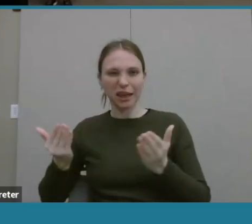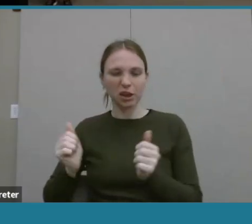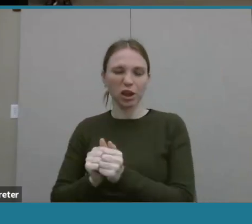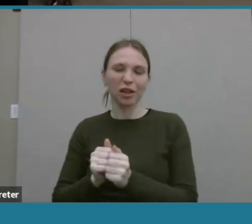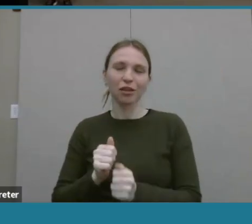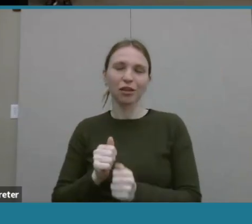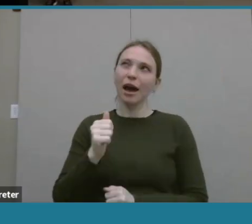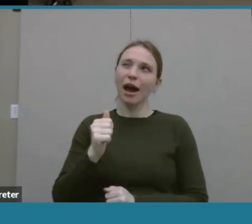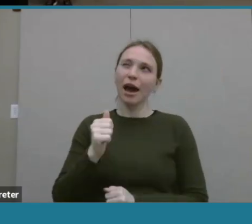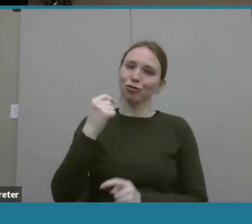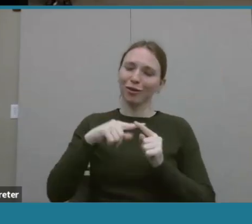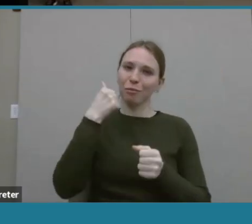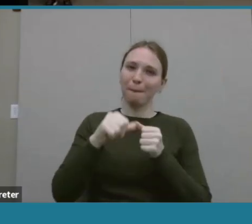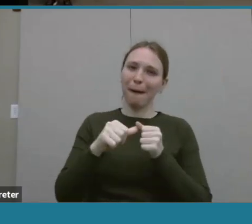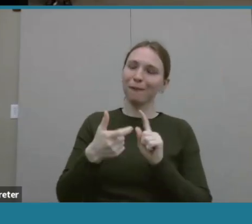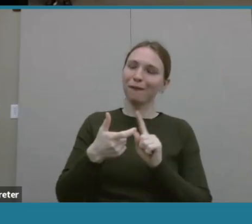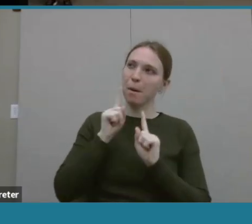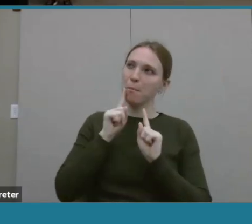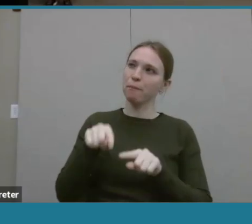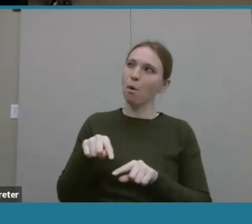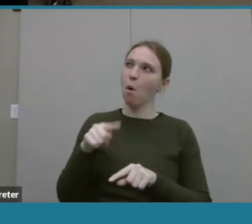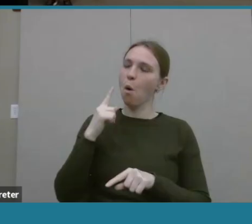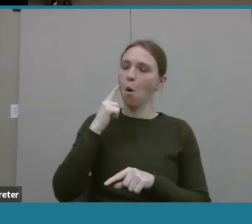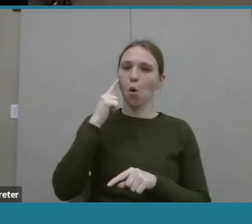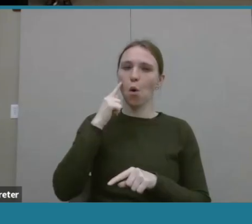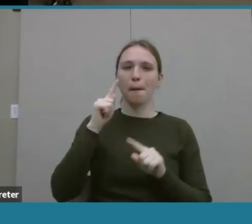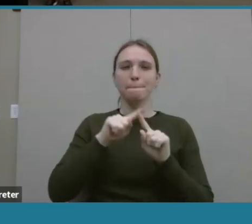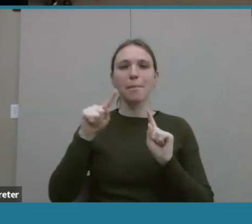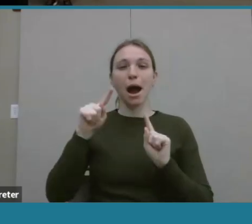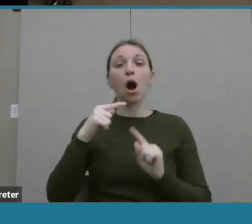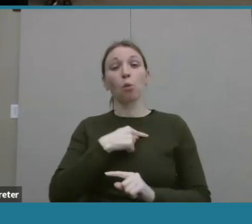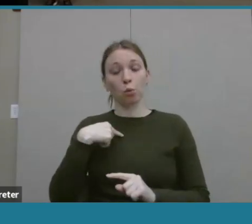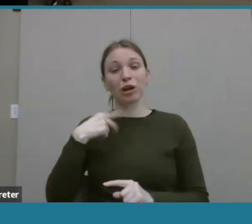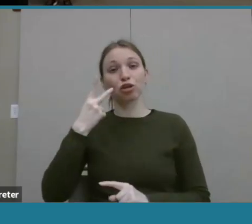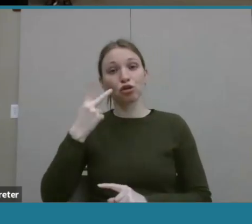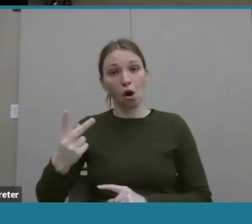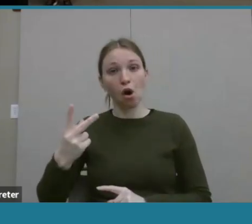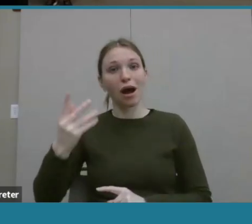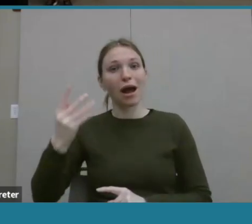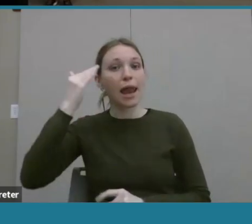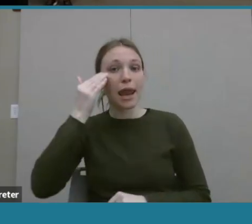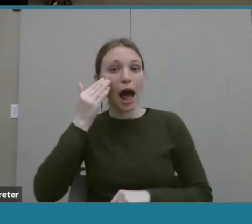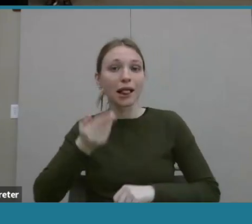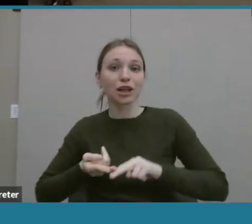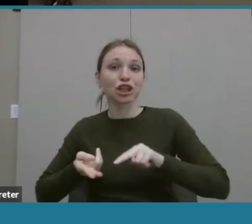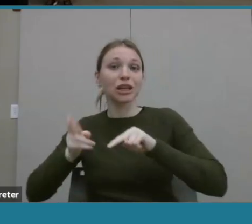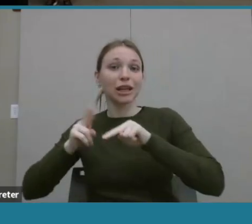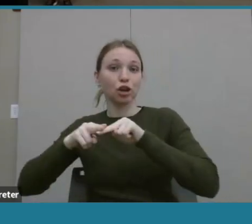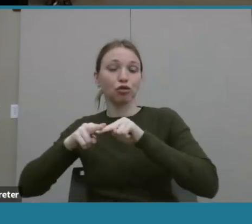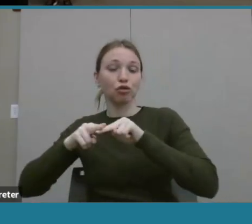In general, we saw knowledge gains either increase a little bit, or in the